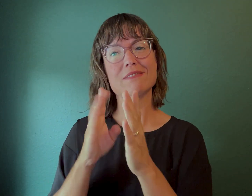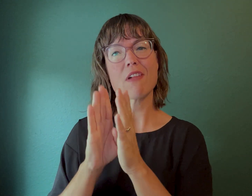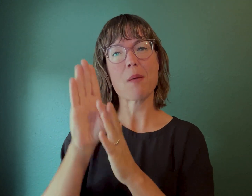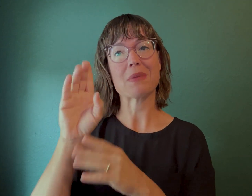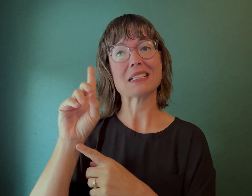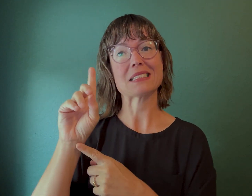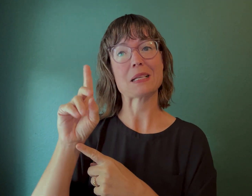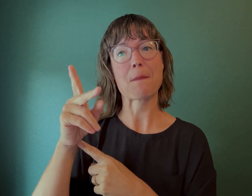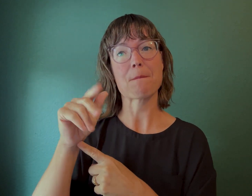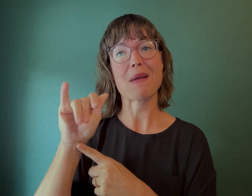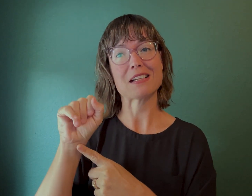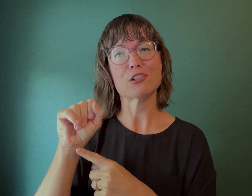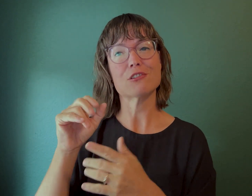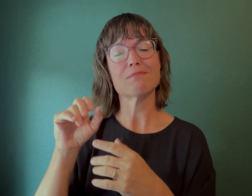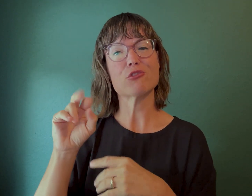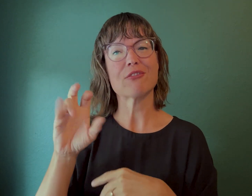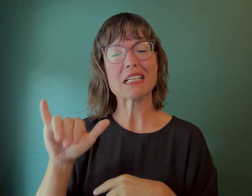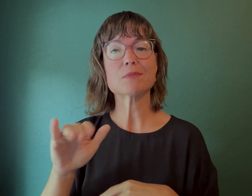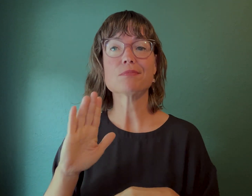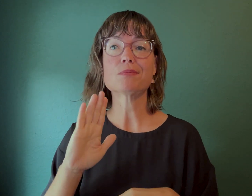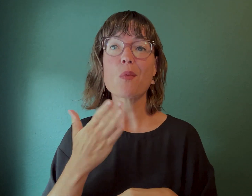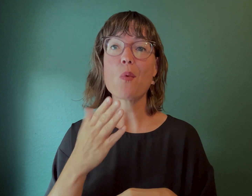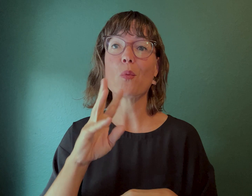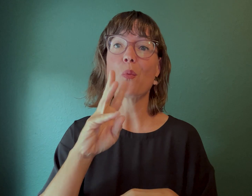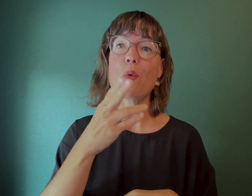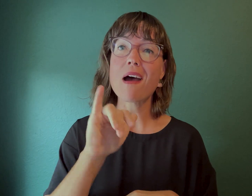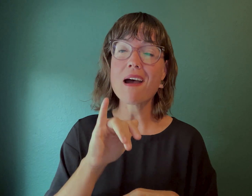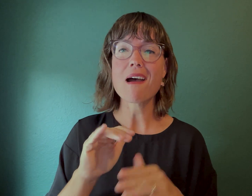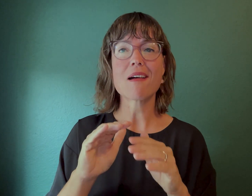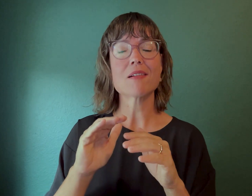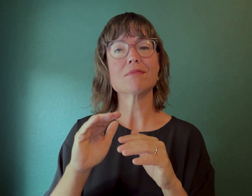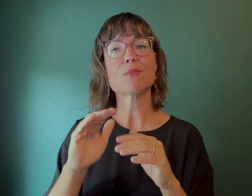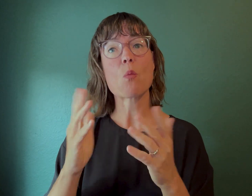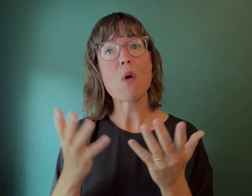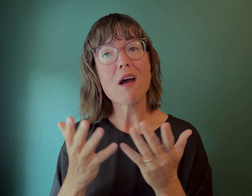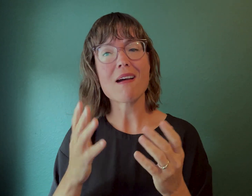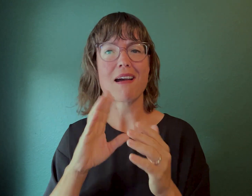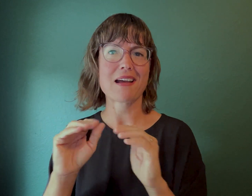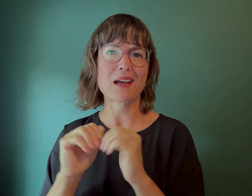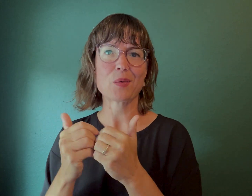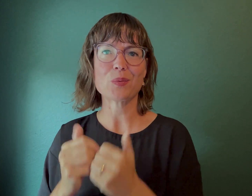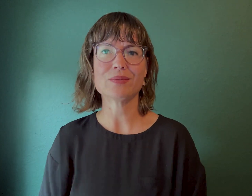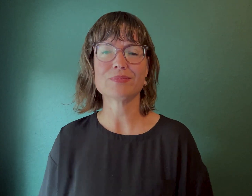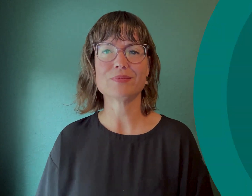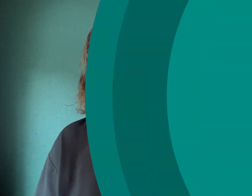This is the what, why, and how behind our DPAIS survey.